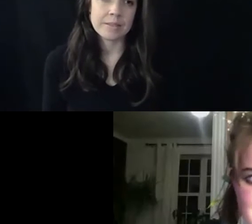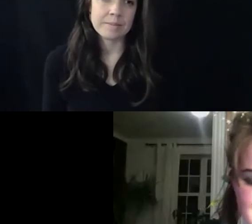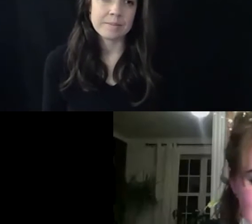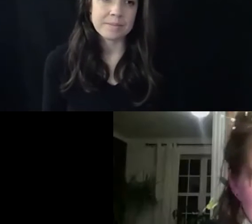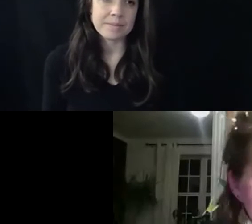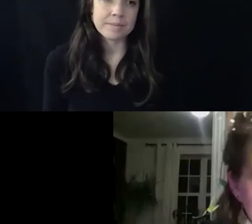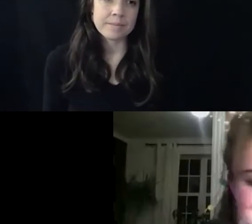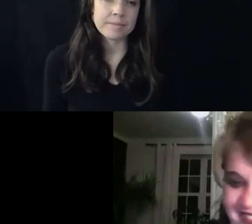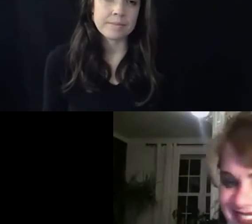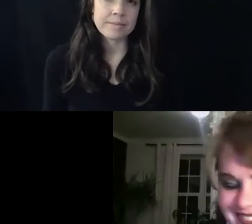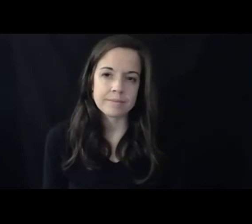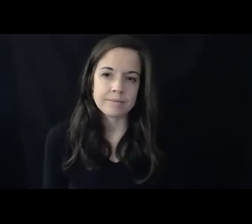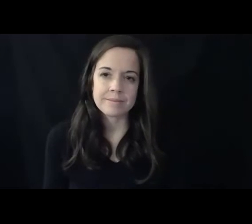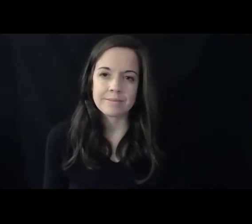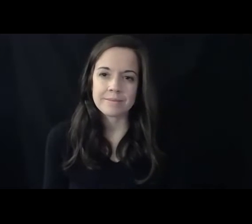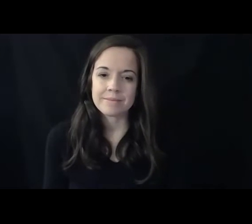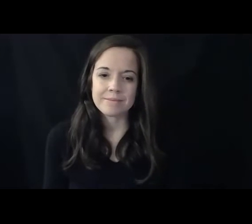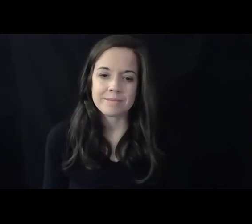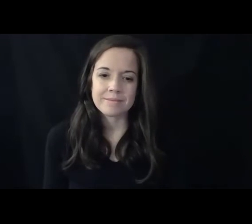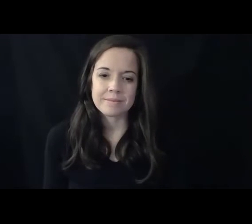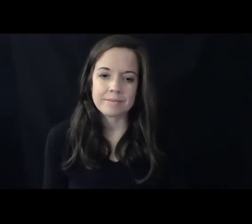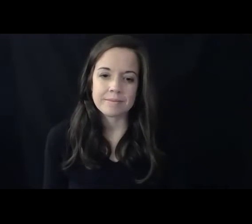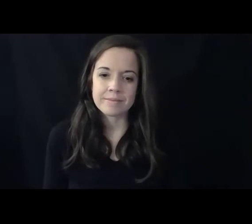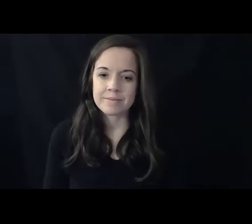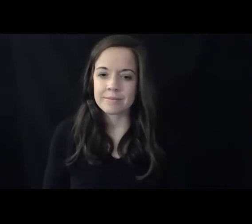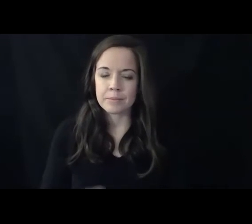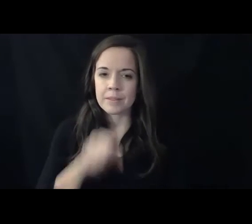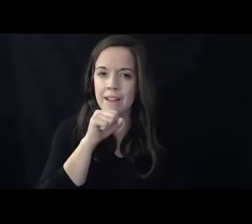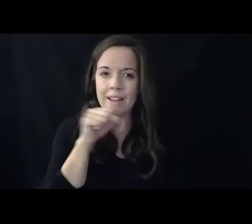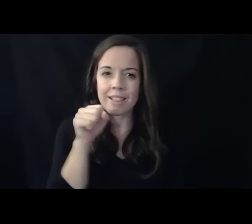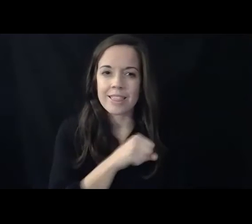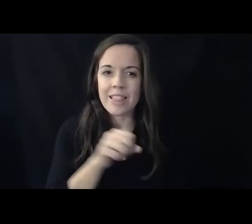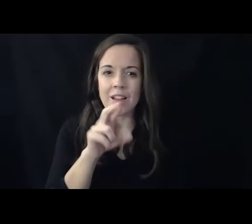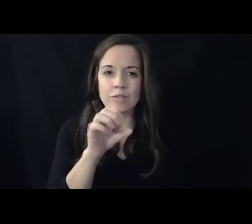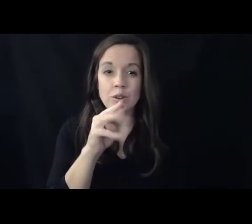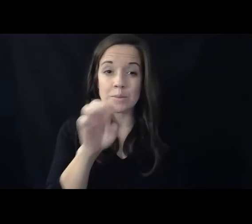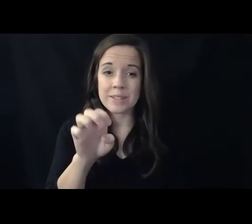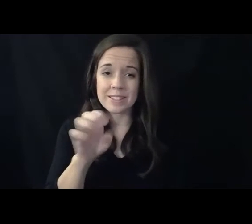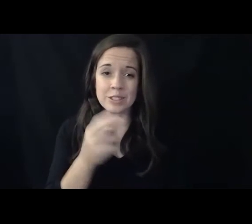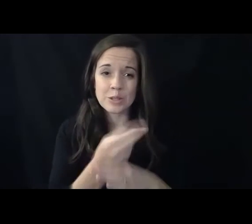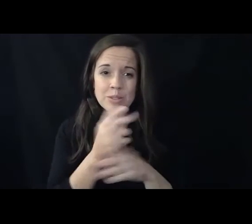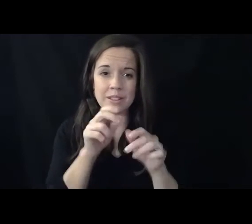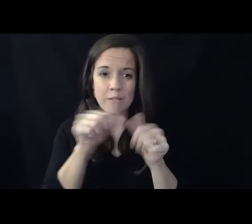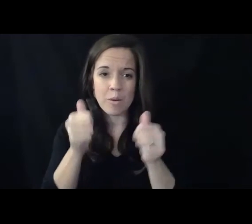I love Rome’s use of form. I don’t know how y’all feel but I’m just so taken with it.